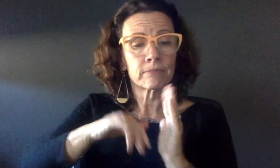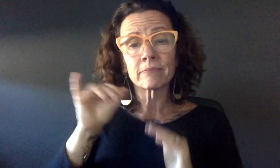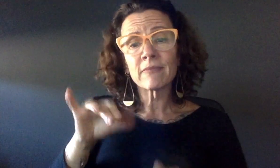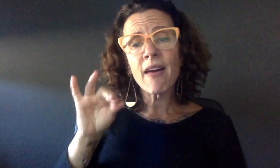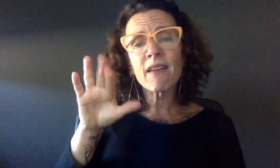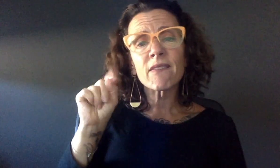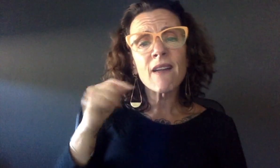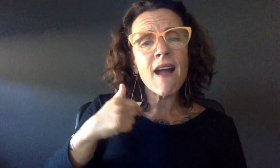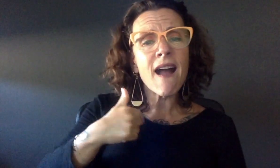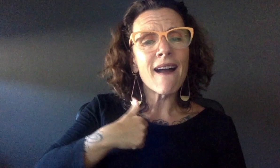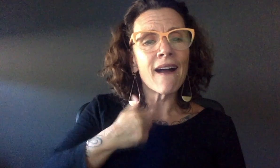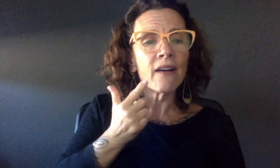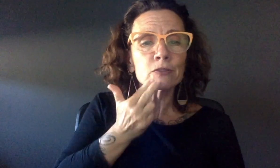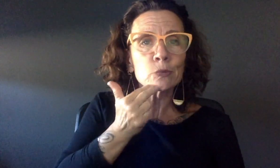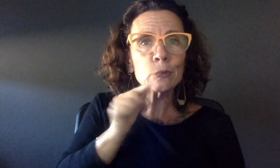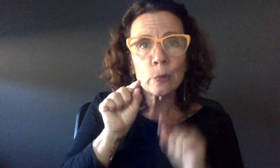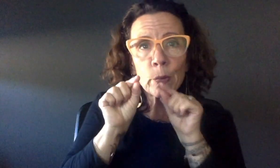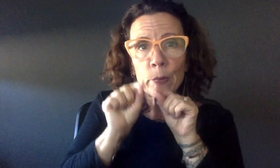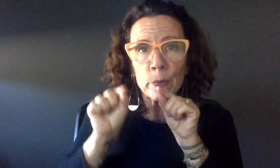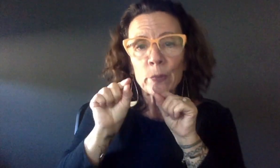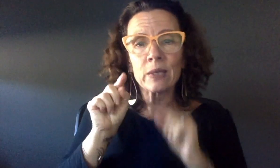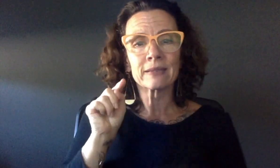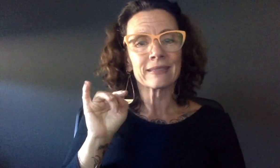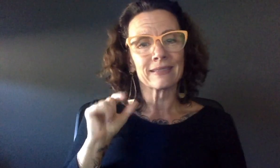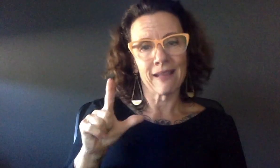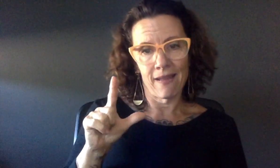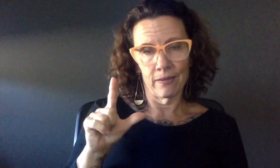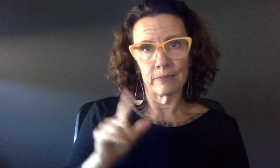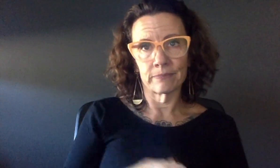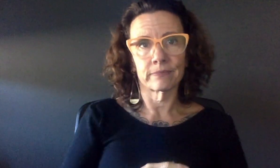These are fonts without the little “tails” at the edges of the letters.